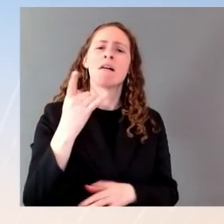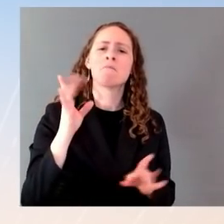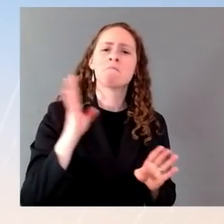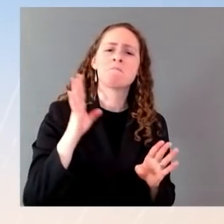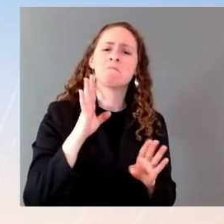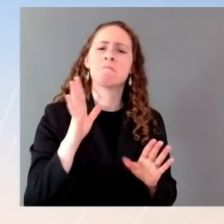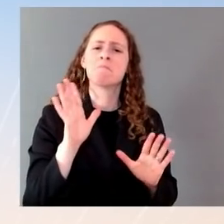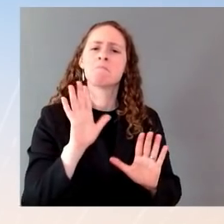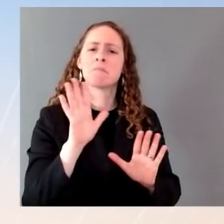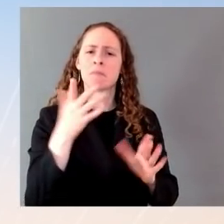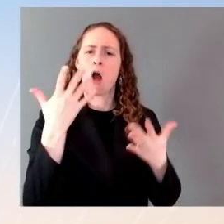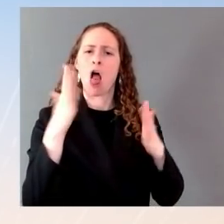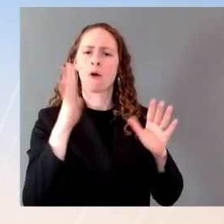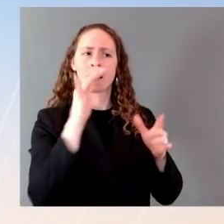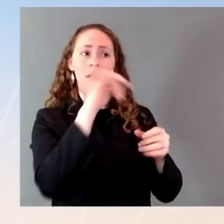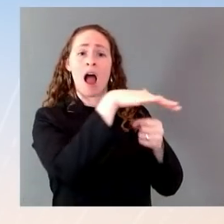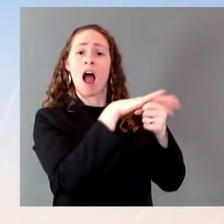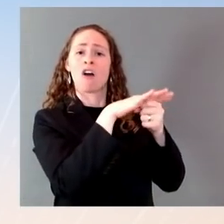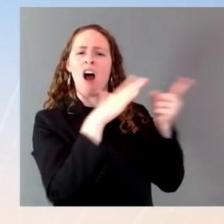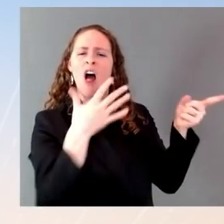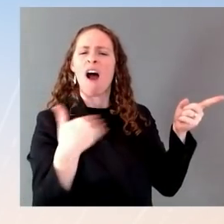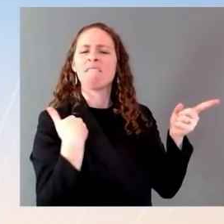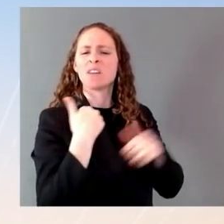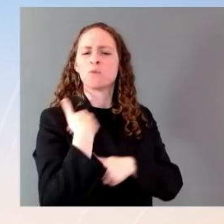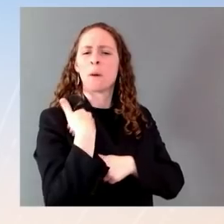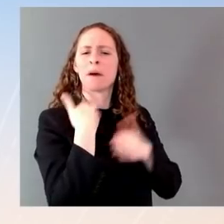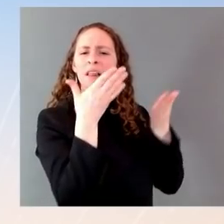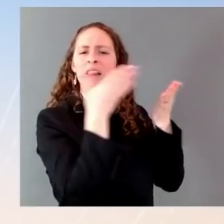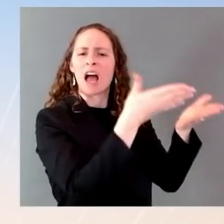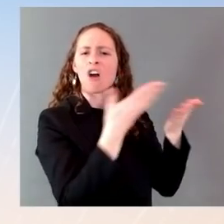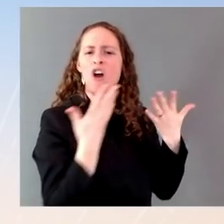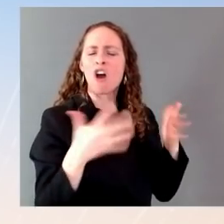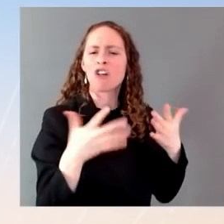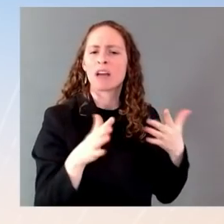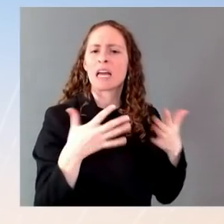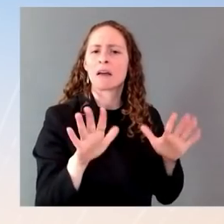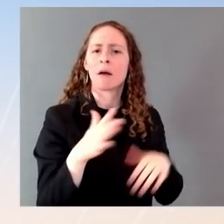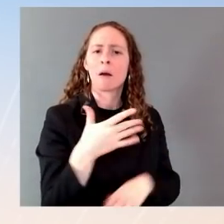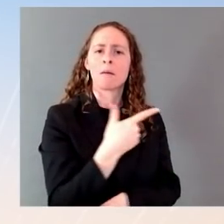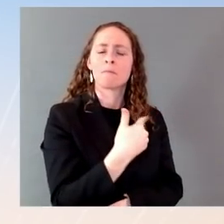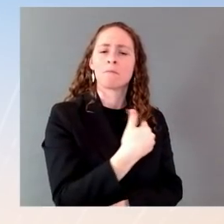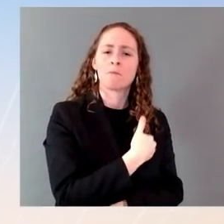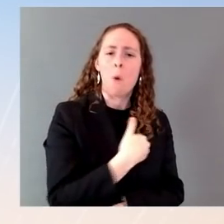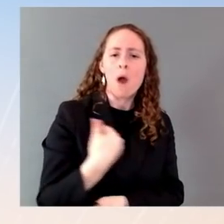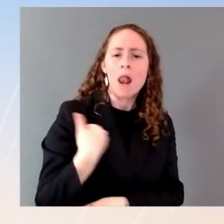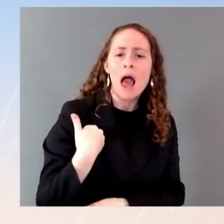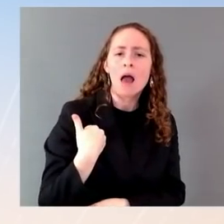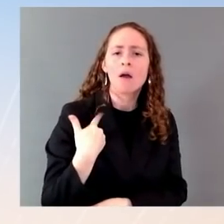members in rotational fashion in these countries is not something new. The question here is not that --